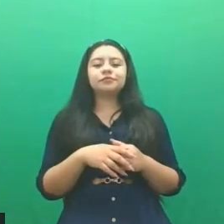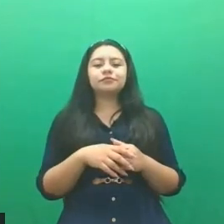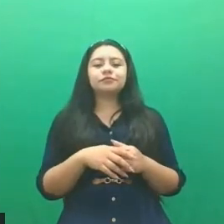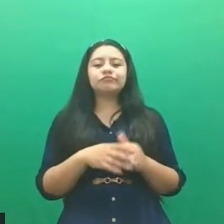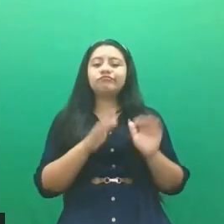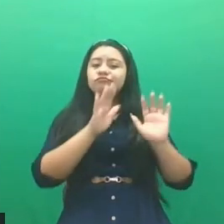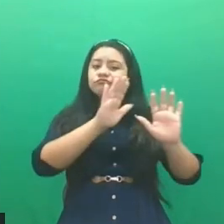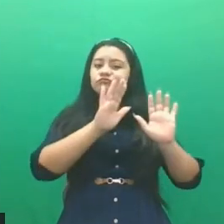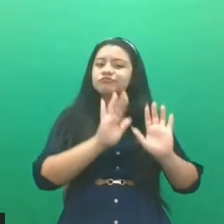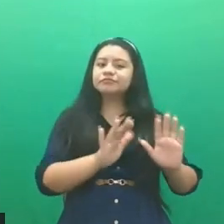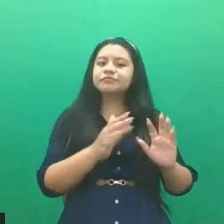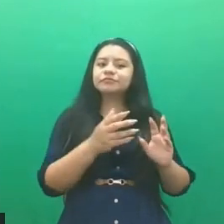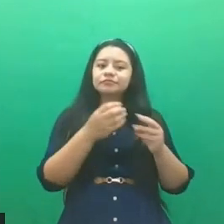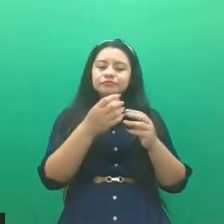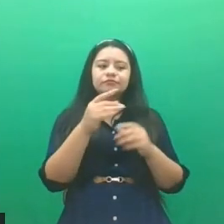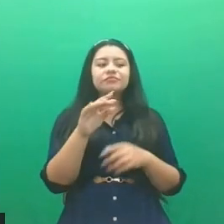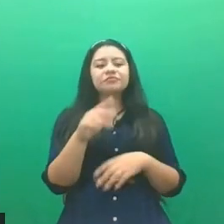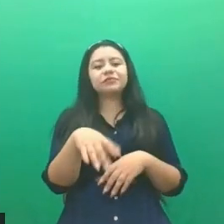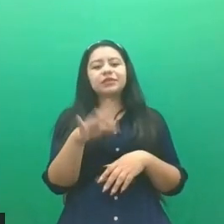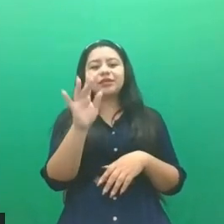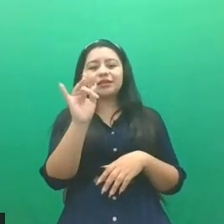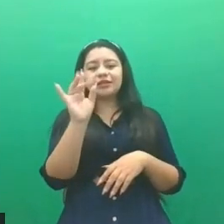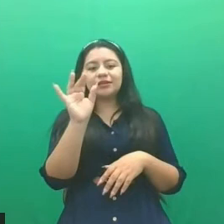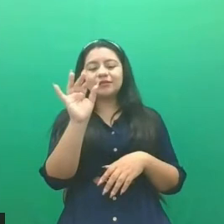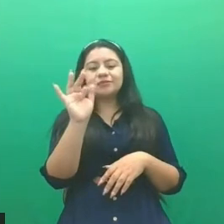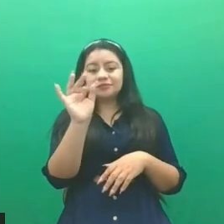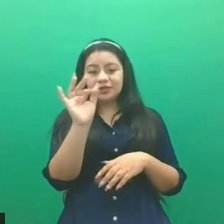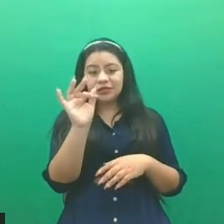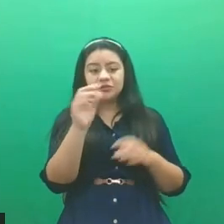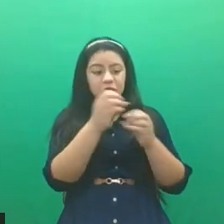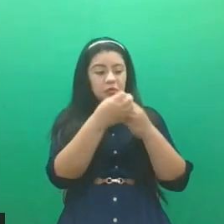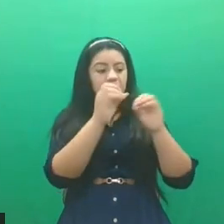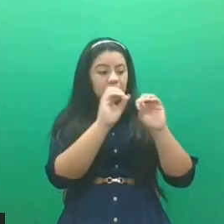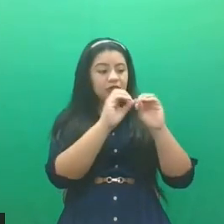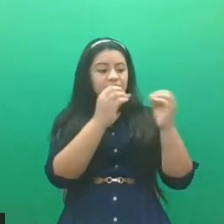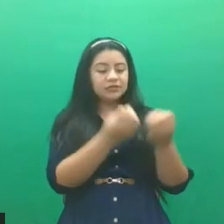the 19 organizations within the smithsonian that we worked with in order to make open